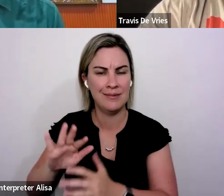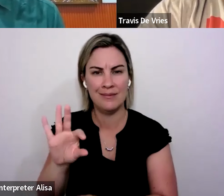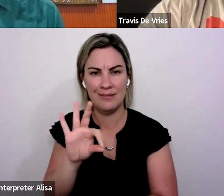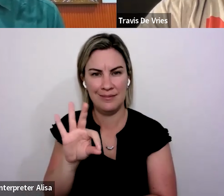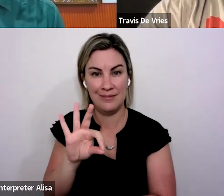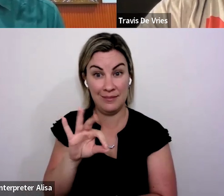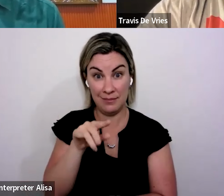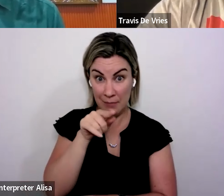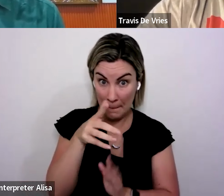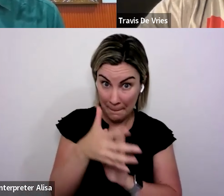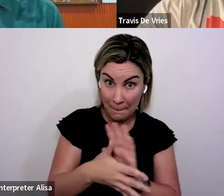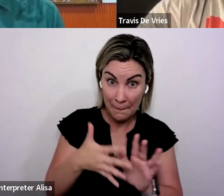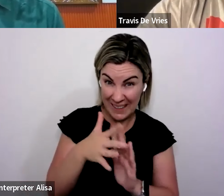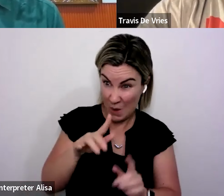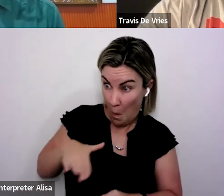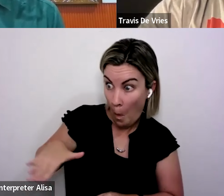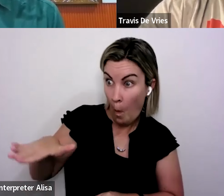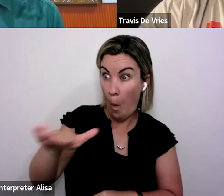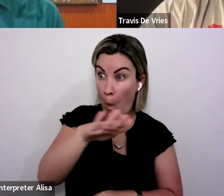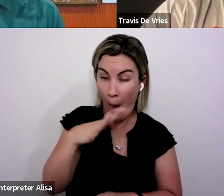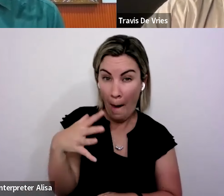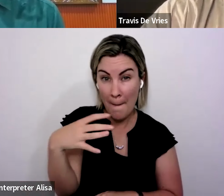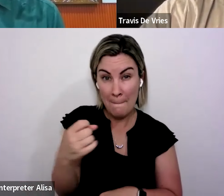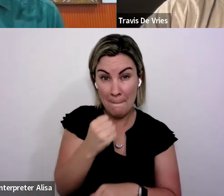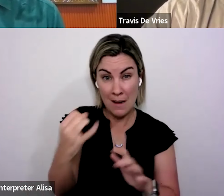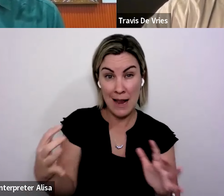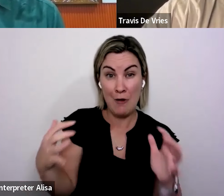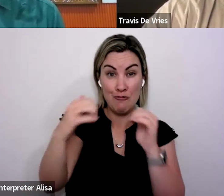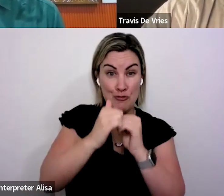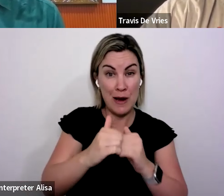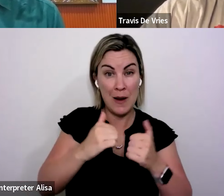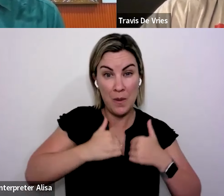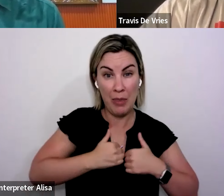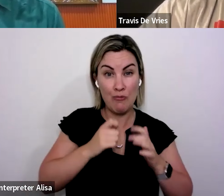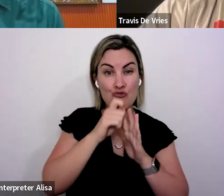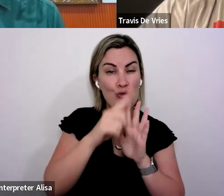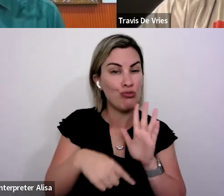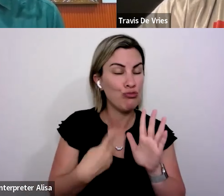consensus when working with the First Nations community on projects that do involve cultural